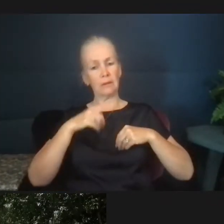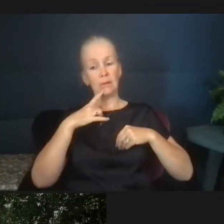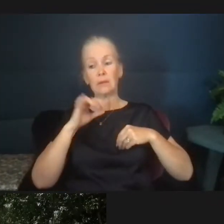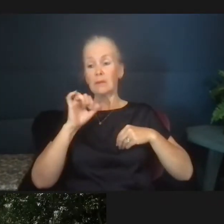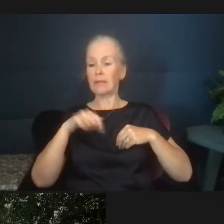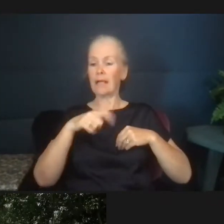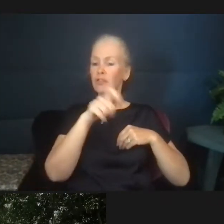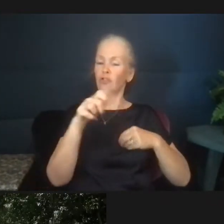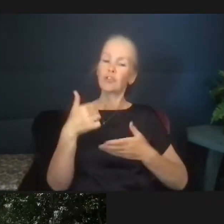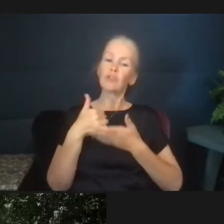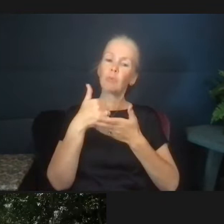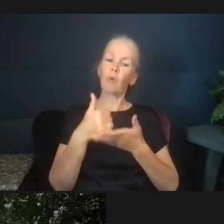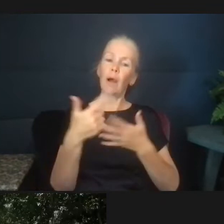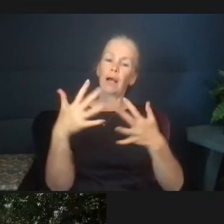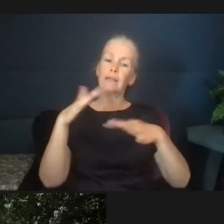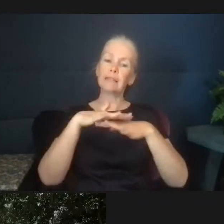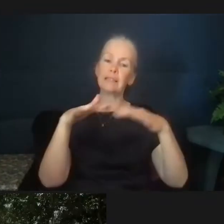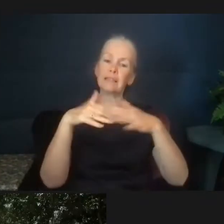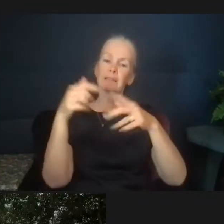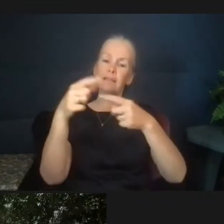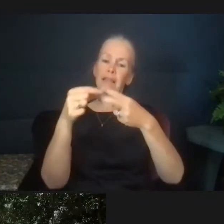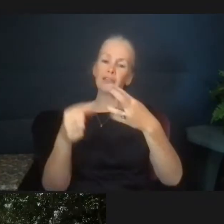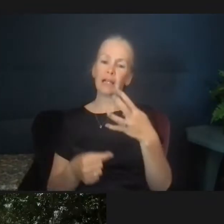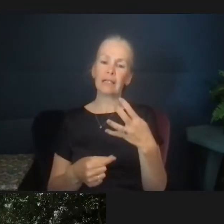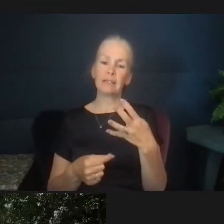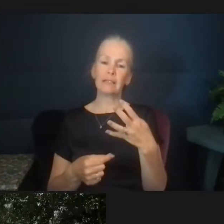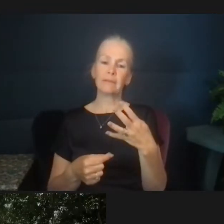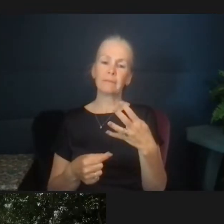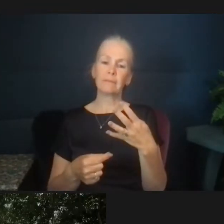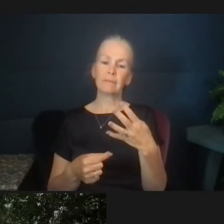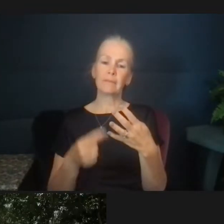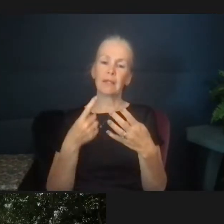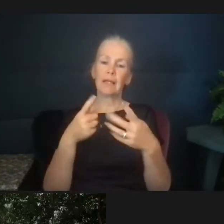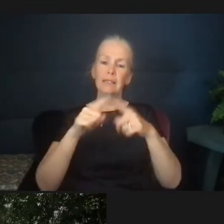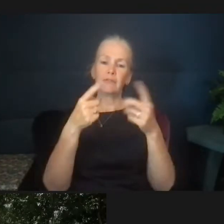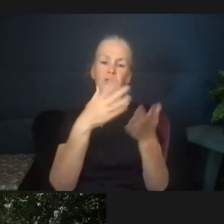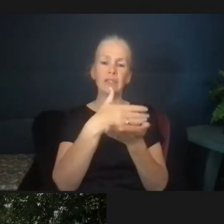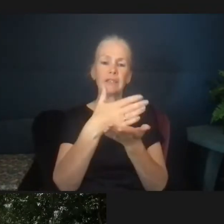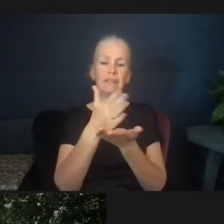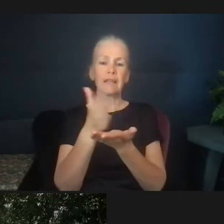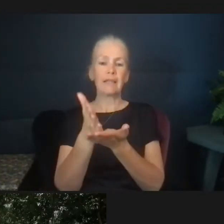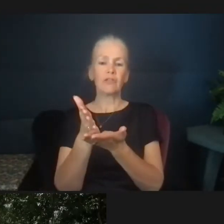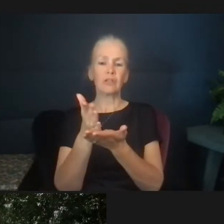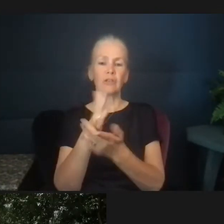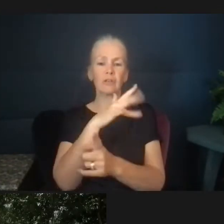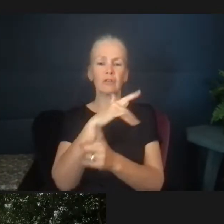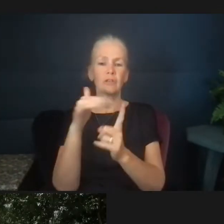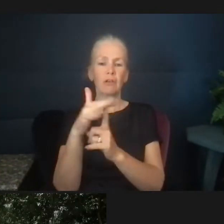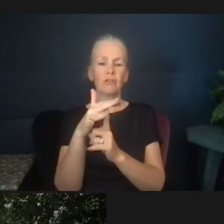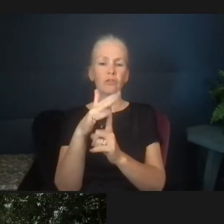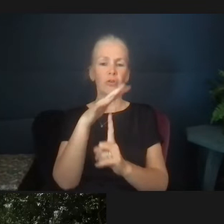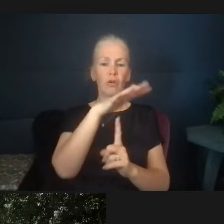we support have intersectionalities, intersections of various social locations, various identities,